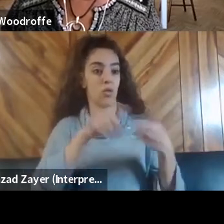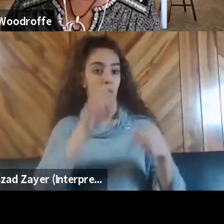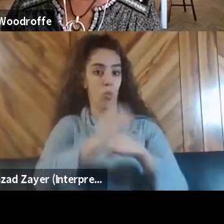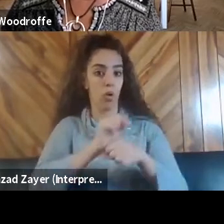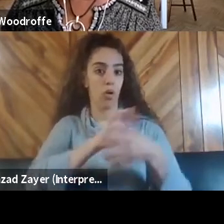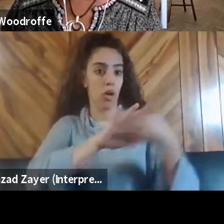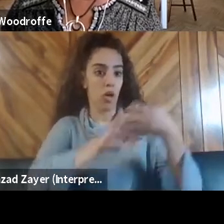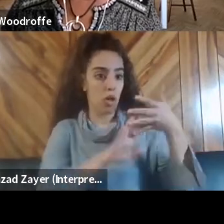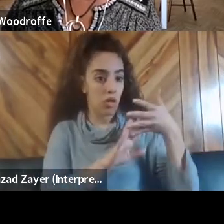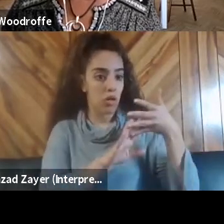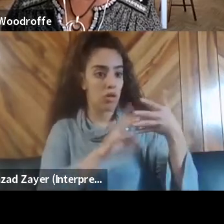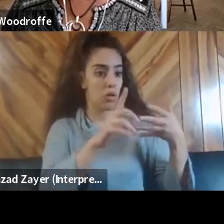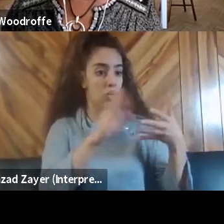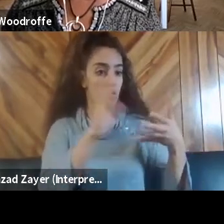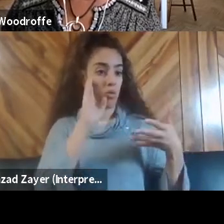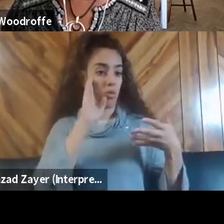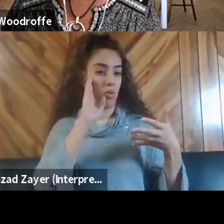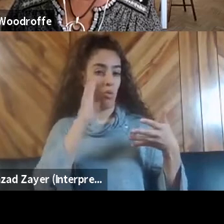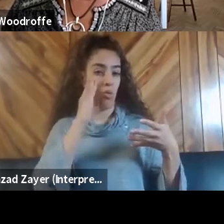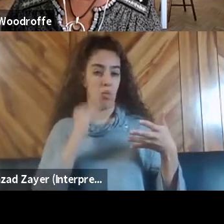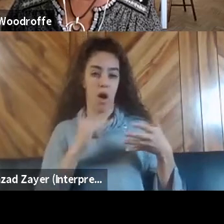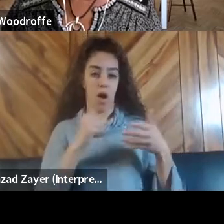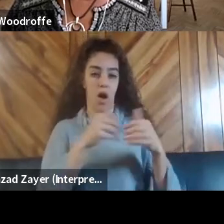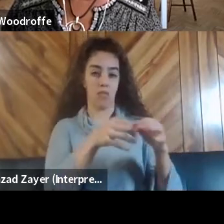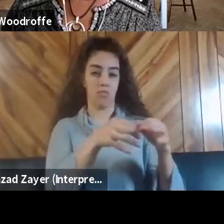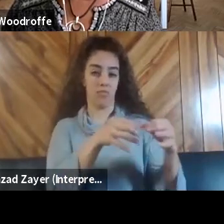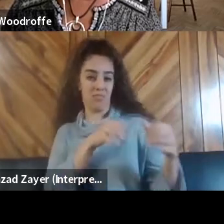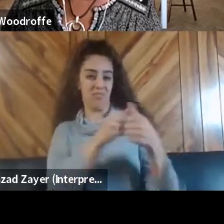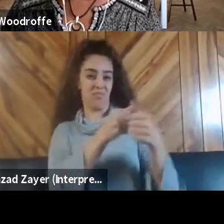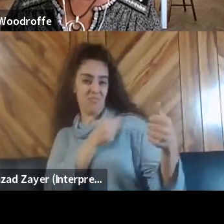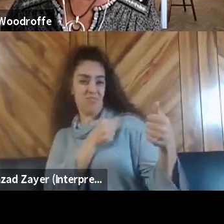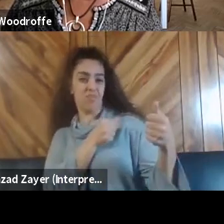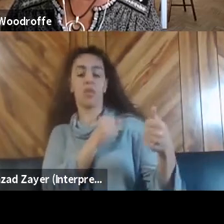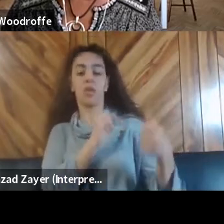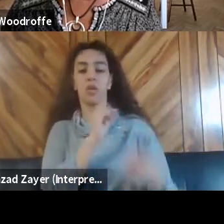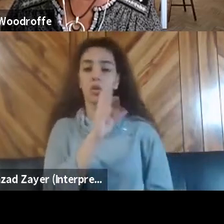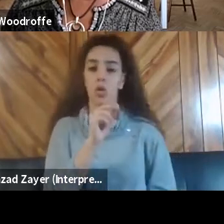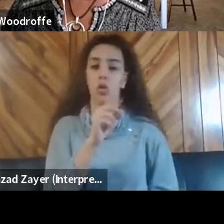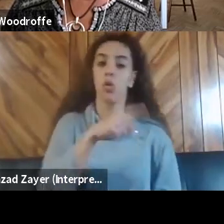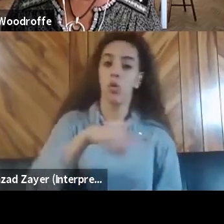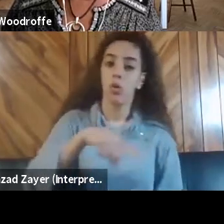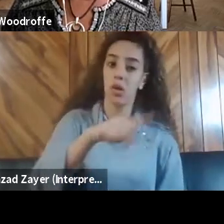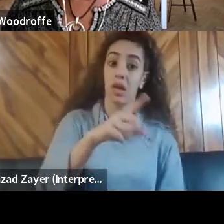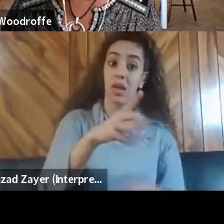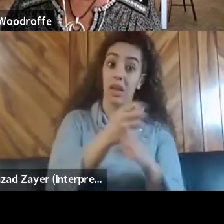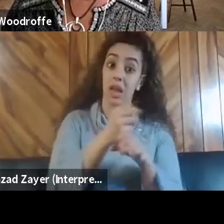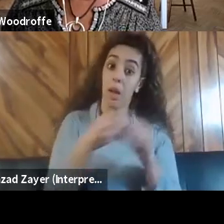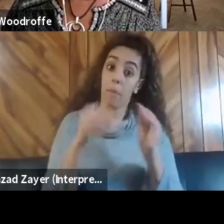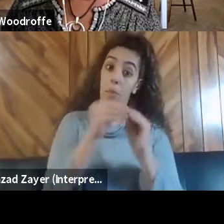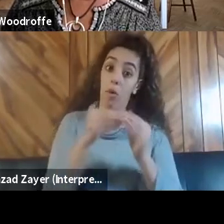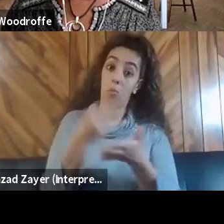go, because you know what, they get more money for certain programs, if they keep them this way, or they get less if they